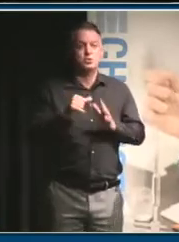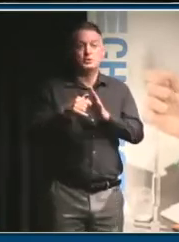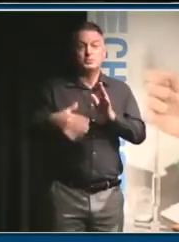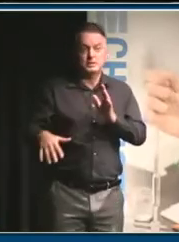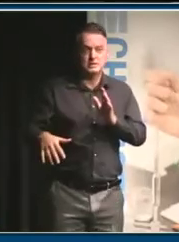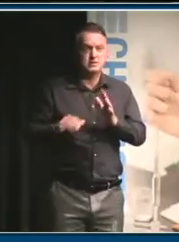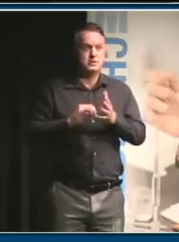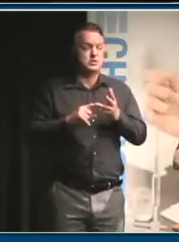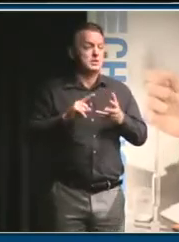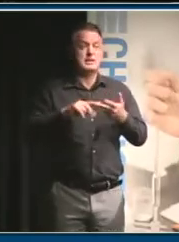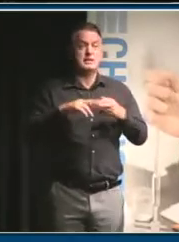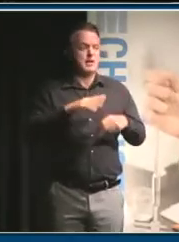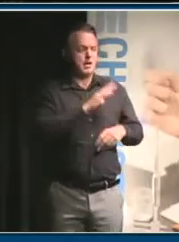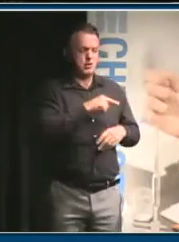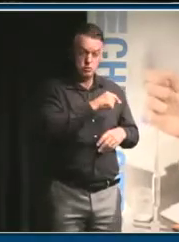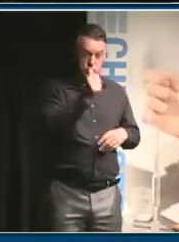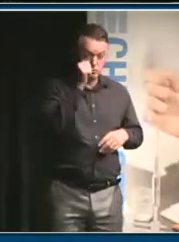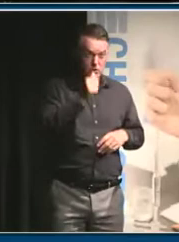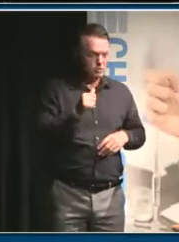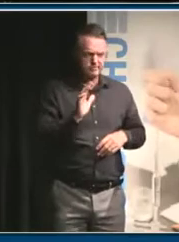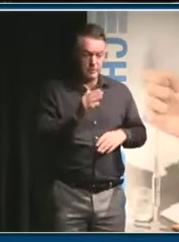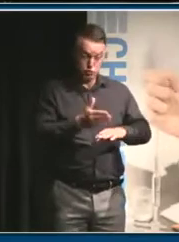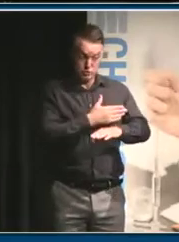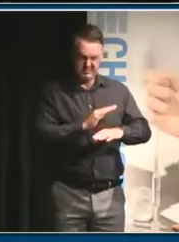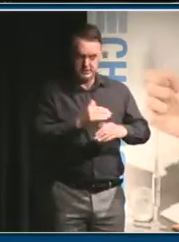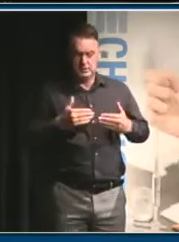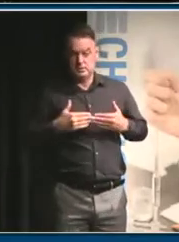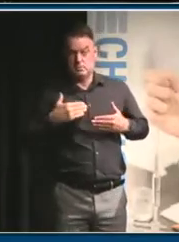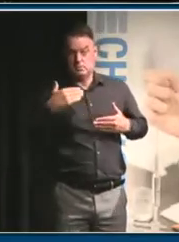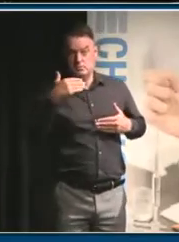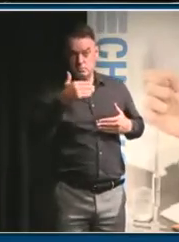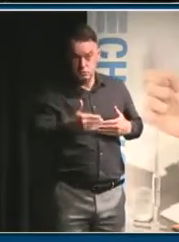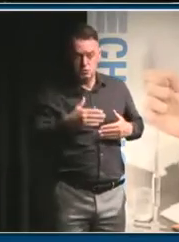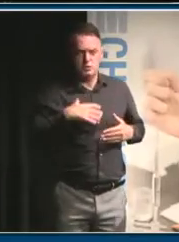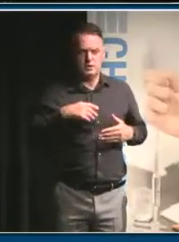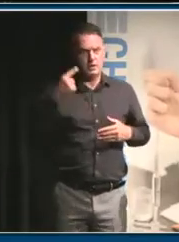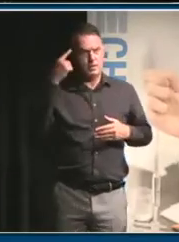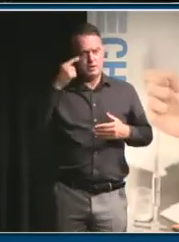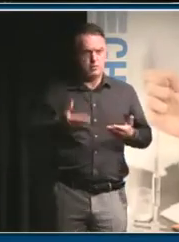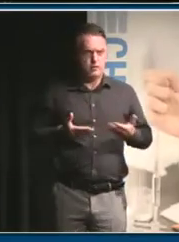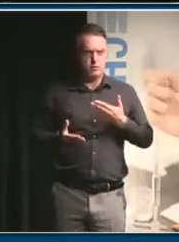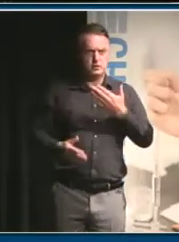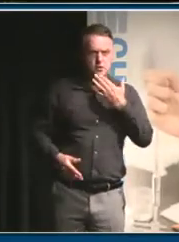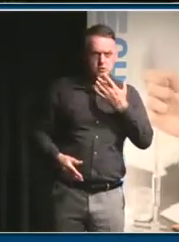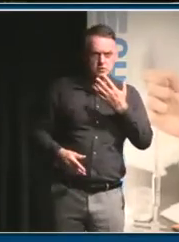and so when someone comes to me says “You know John we have to go beyond green chemistry, we have to worry about performance and cost.” I giggled they didn't read the book